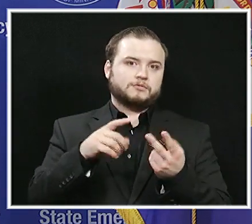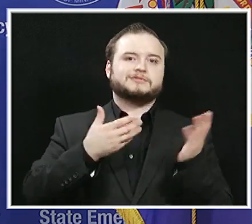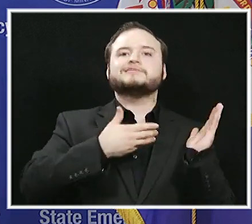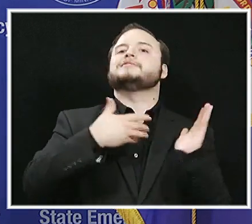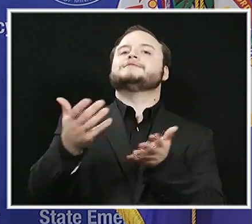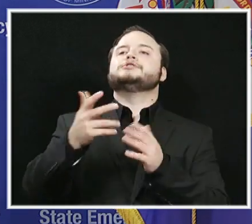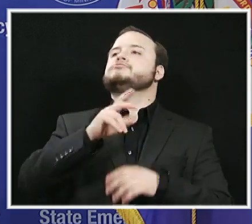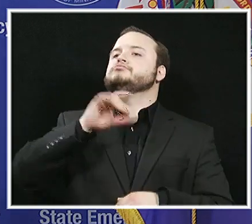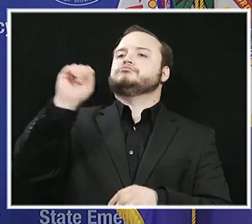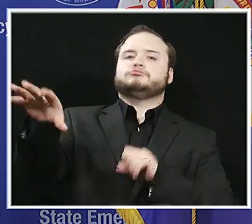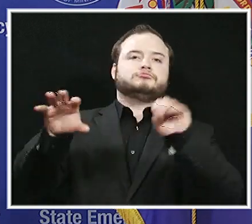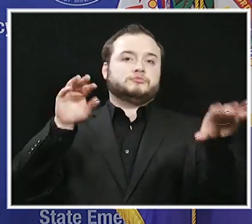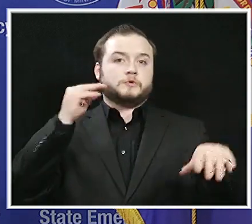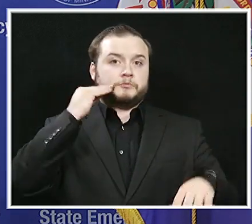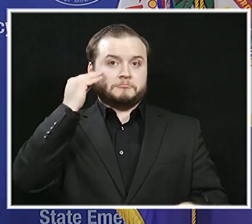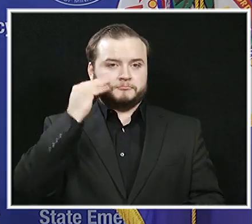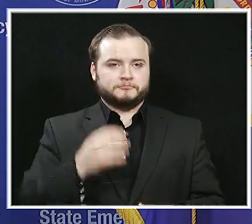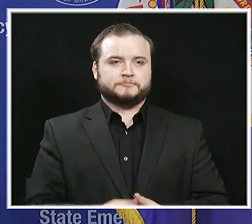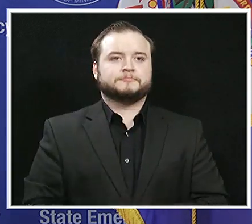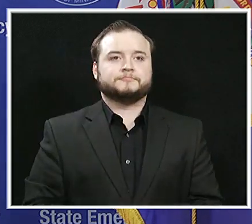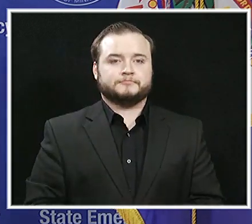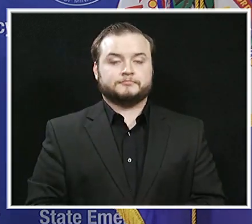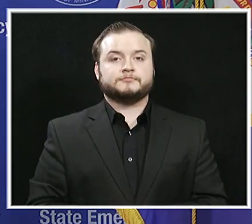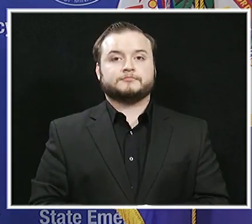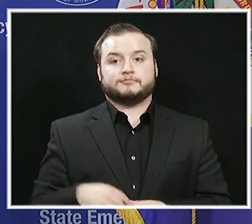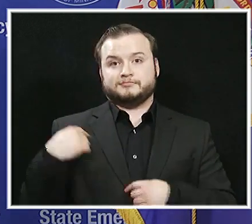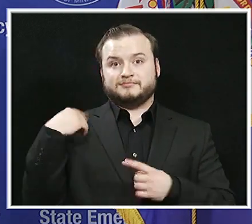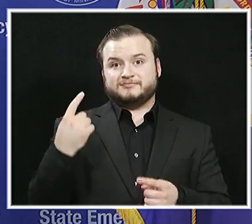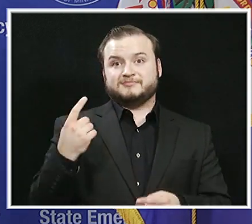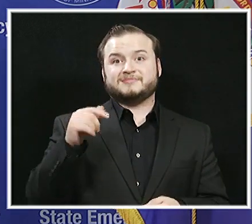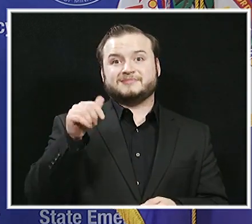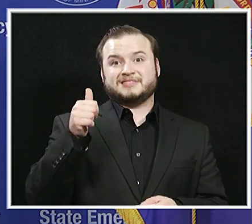curbside delivery, drop off and pickup, that's an important